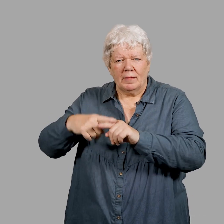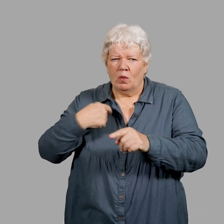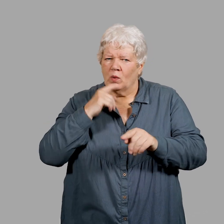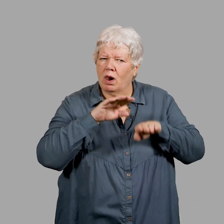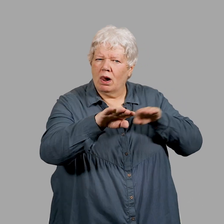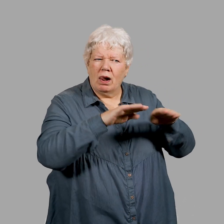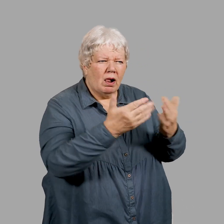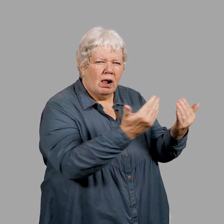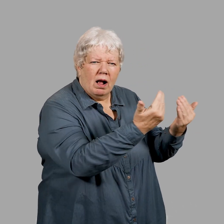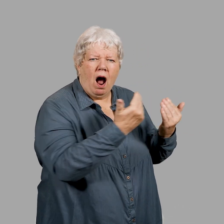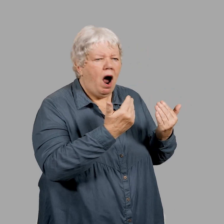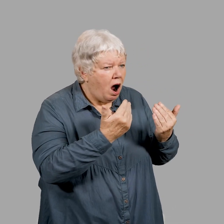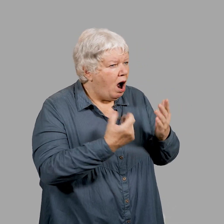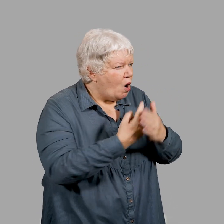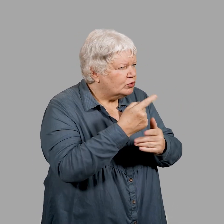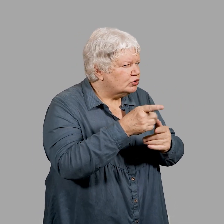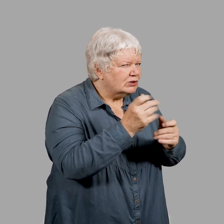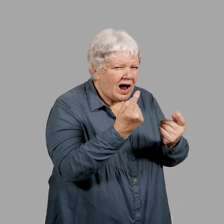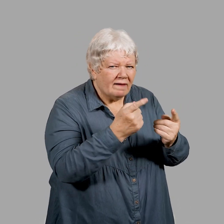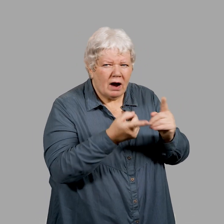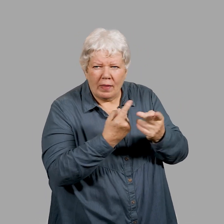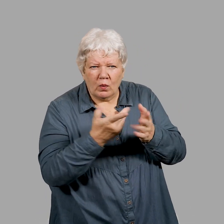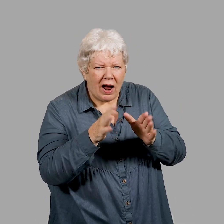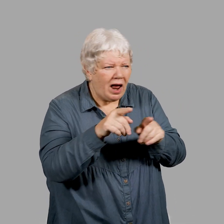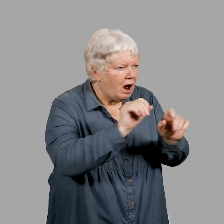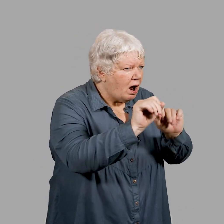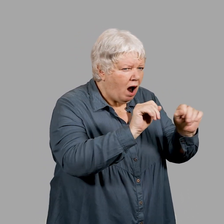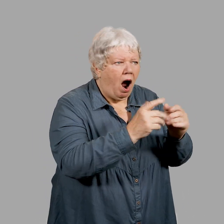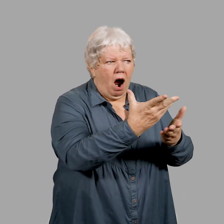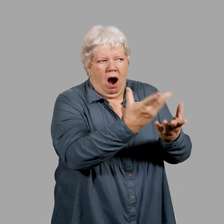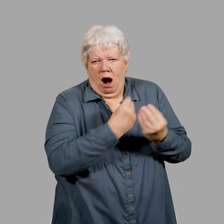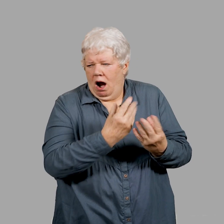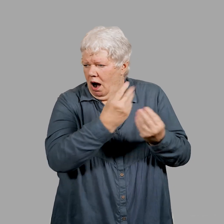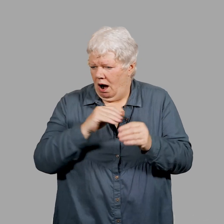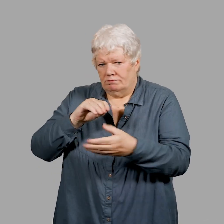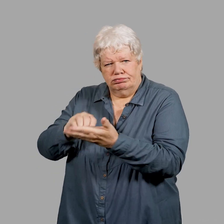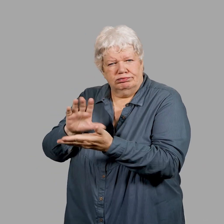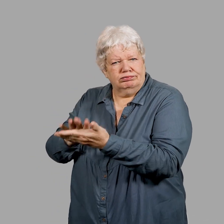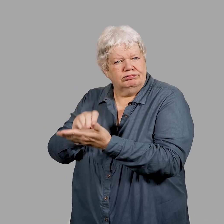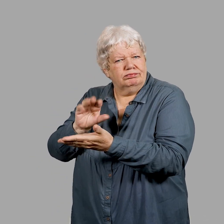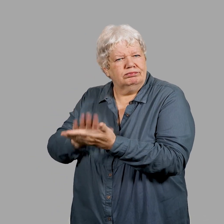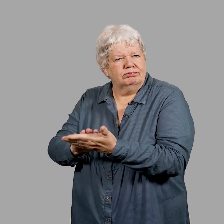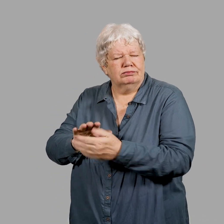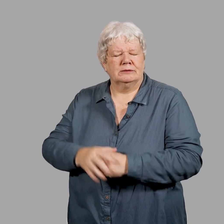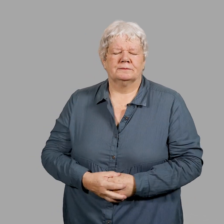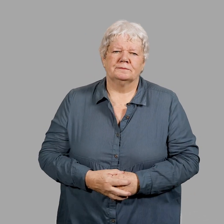and engage in consultation informed by opportunities and approaches within the sector as appropriate.